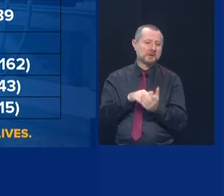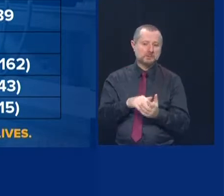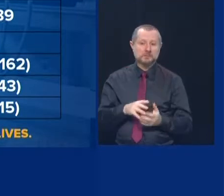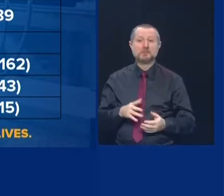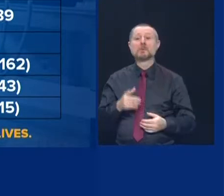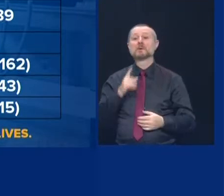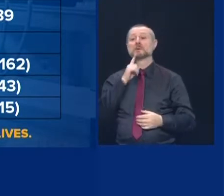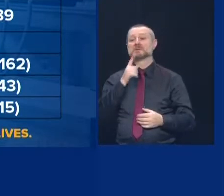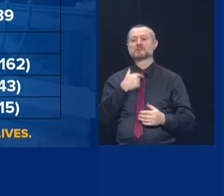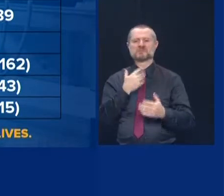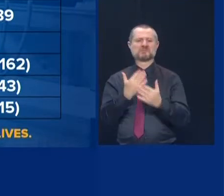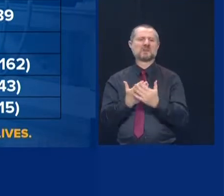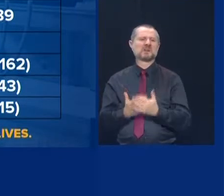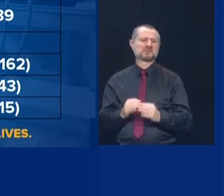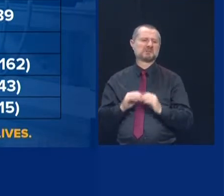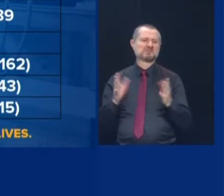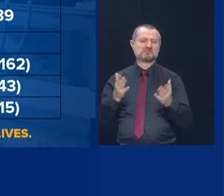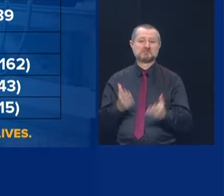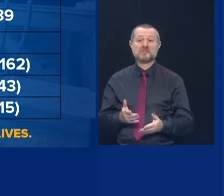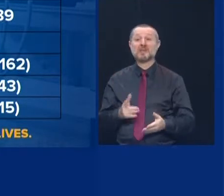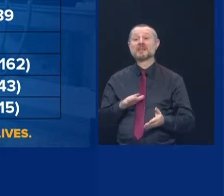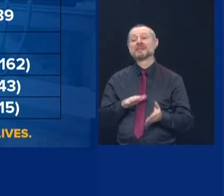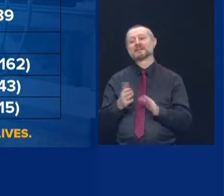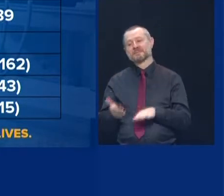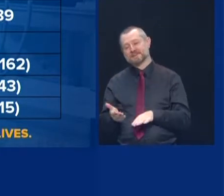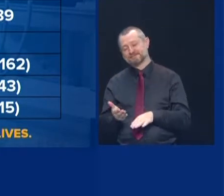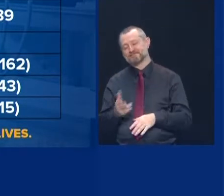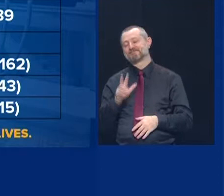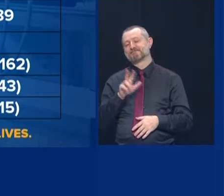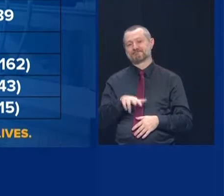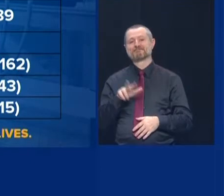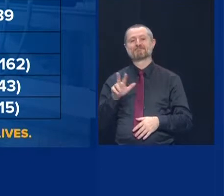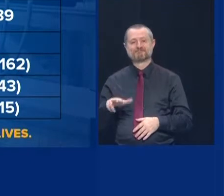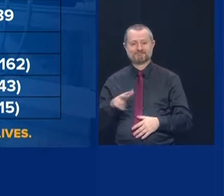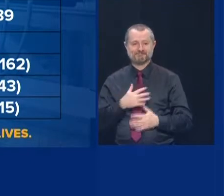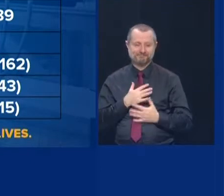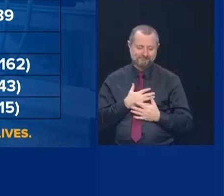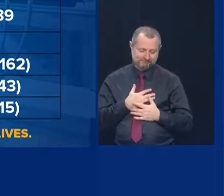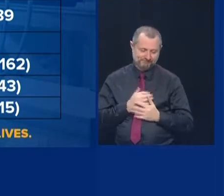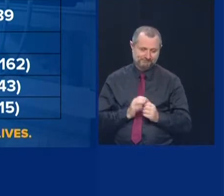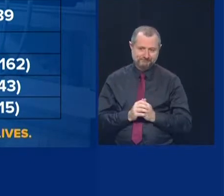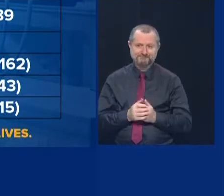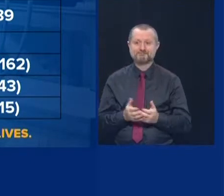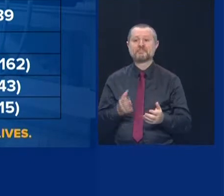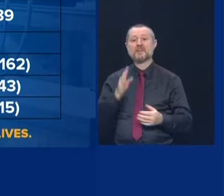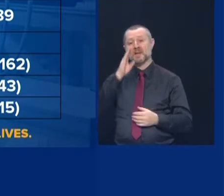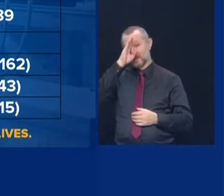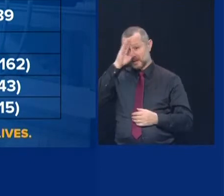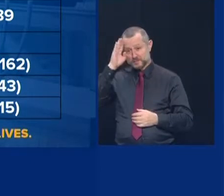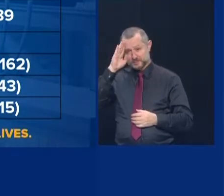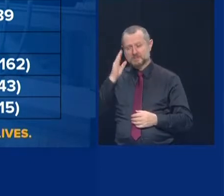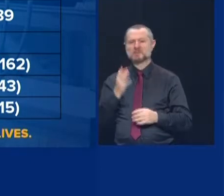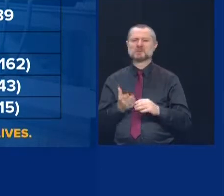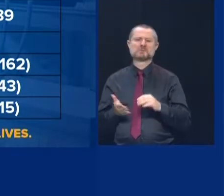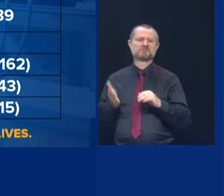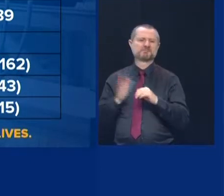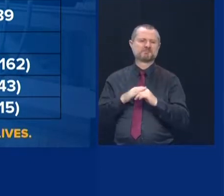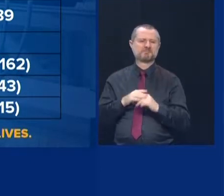THAT'S 190,000 TESTS. WE STILL TEST MORE THAN ANY STATE IN THE NATION, SO OUR DATA